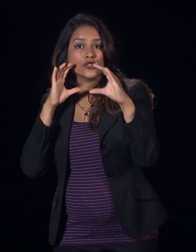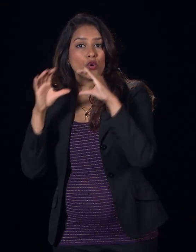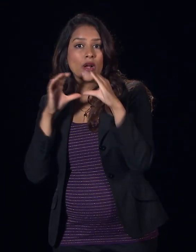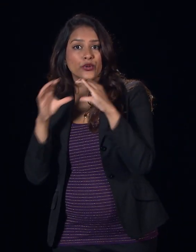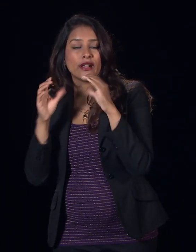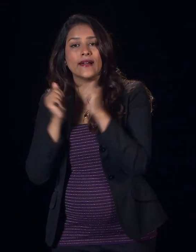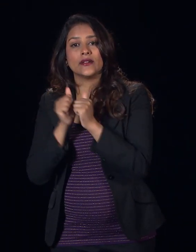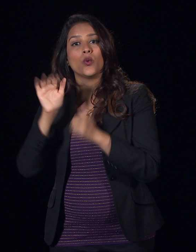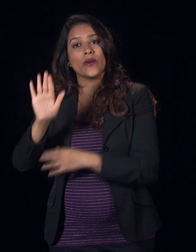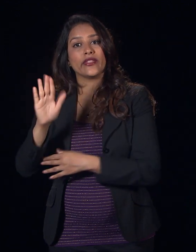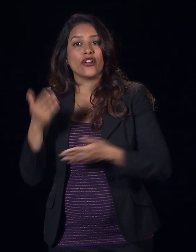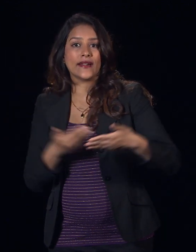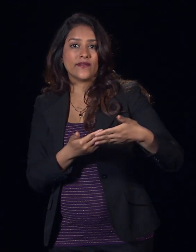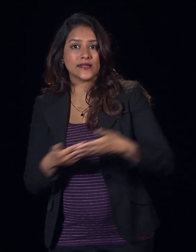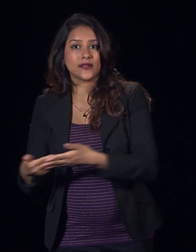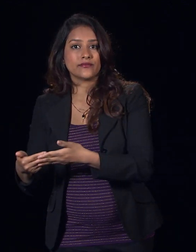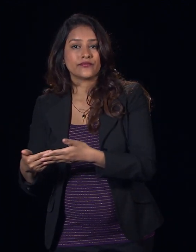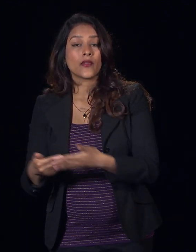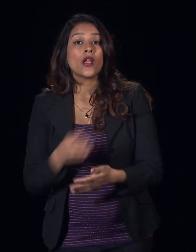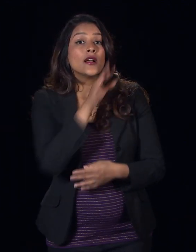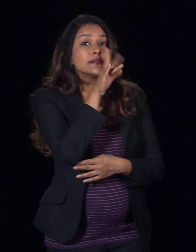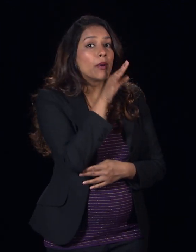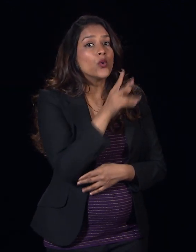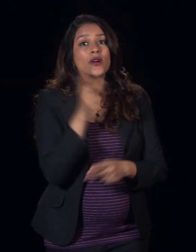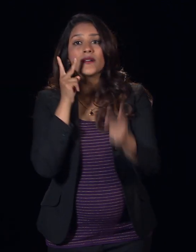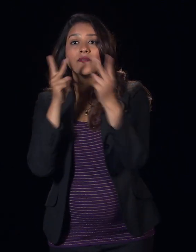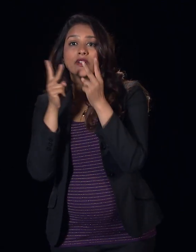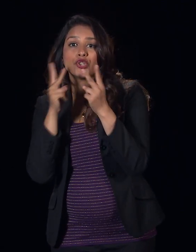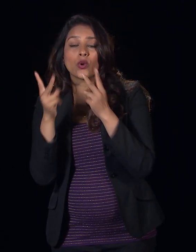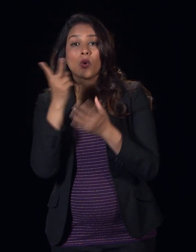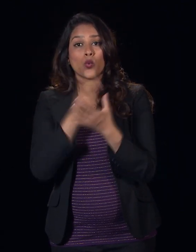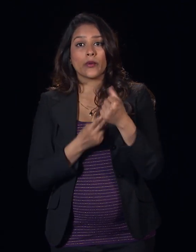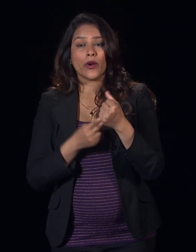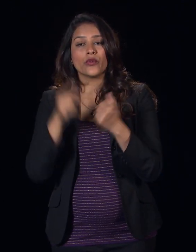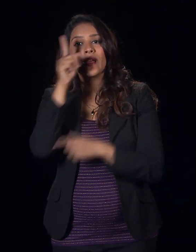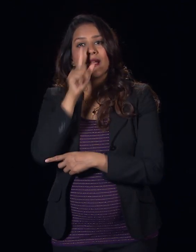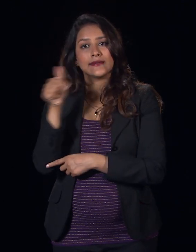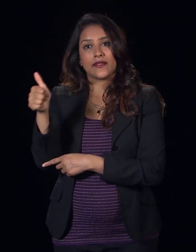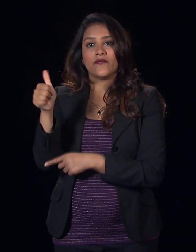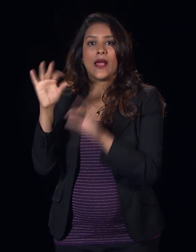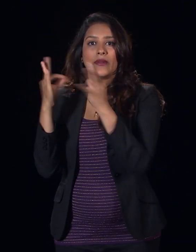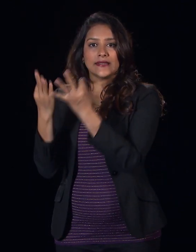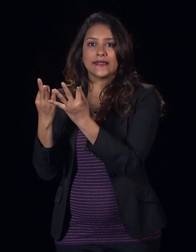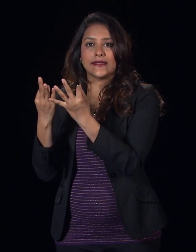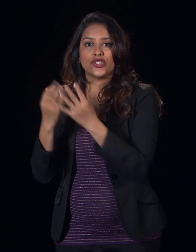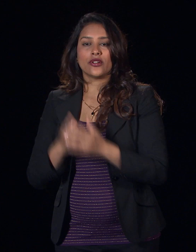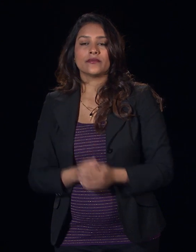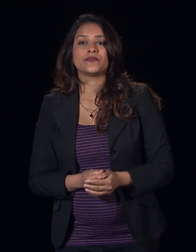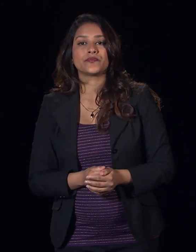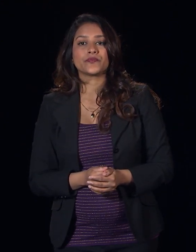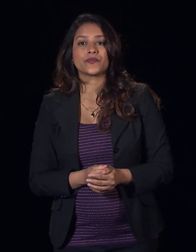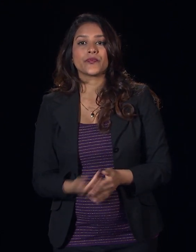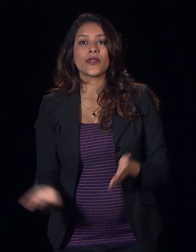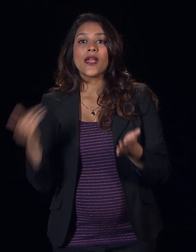to communicate with their infant. Spoken, visual, or both, it is the family's decision.